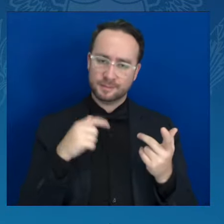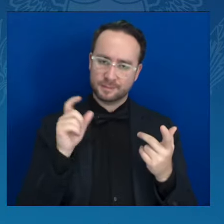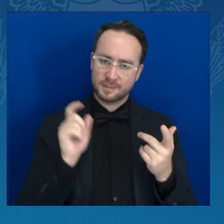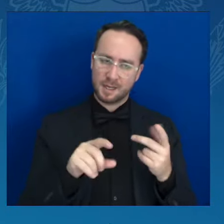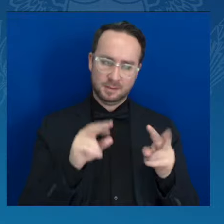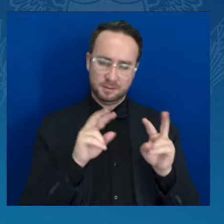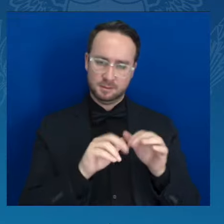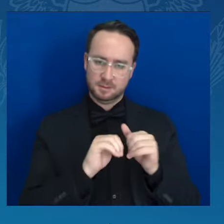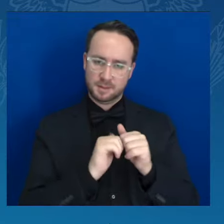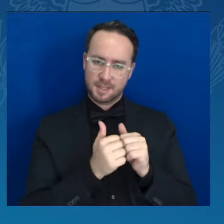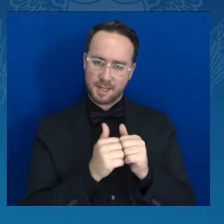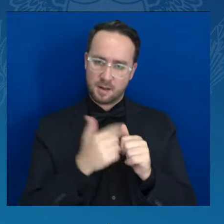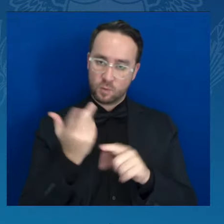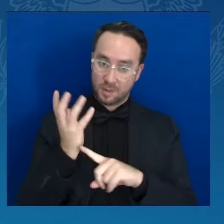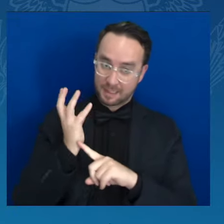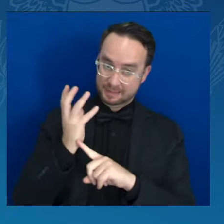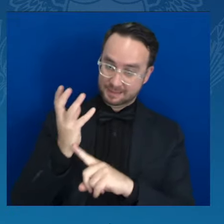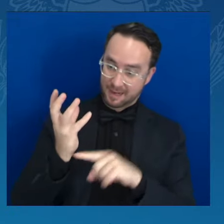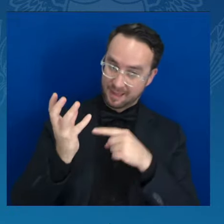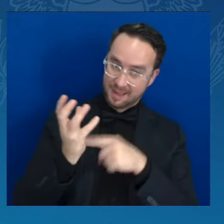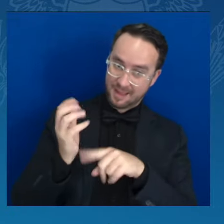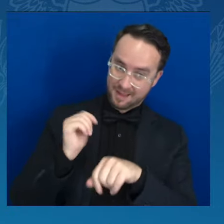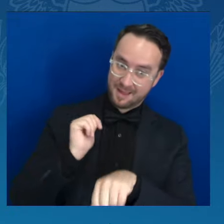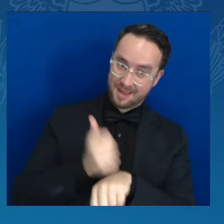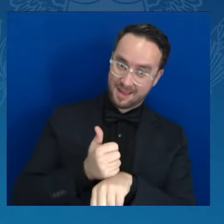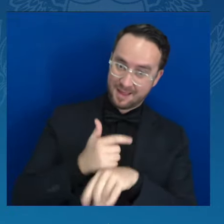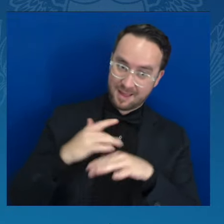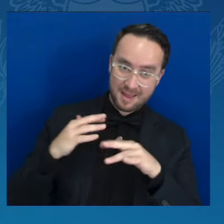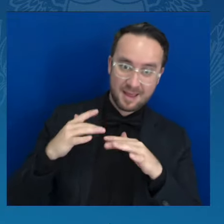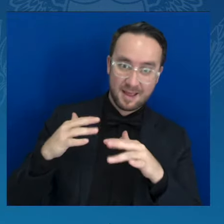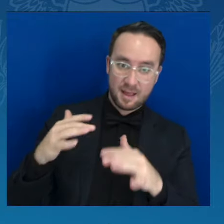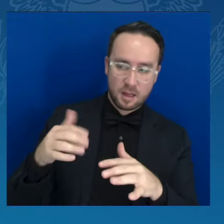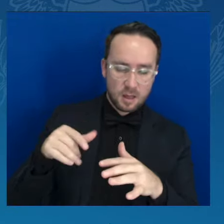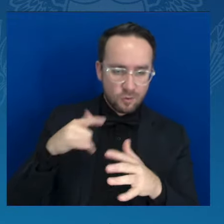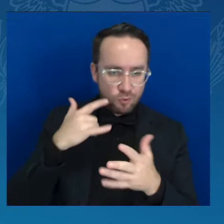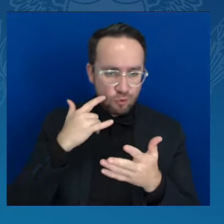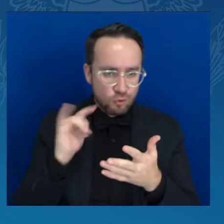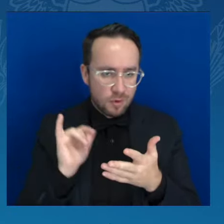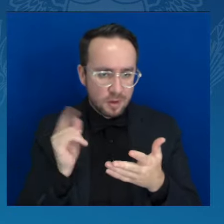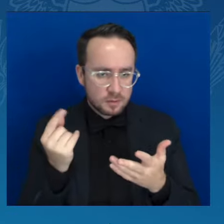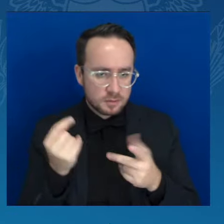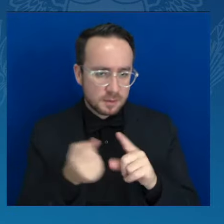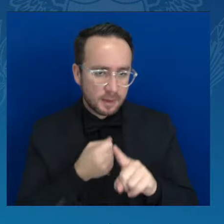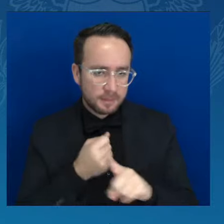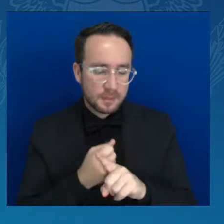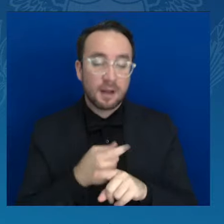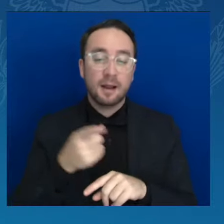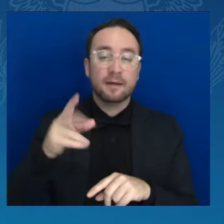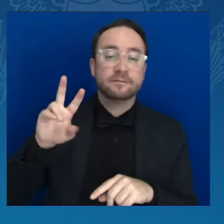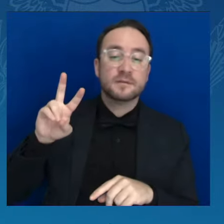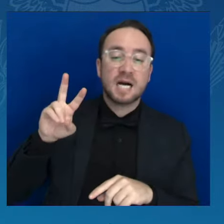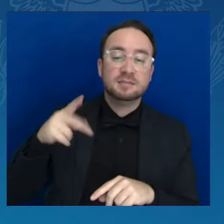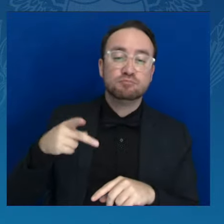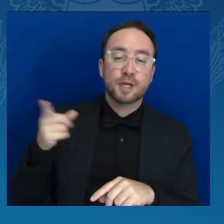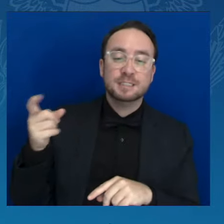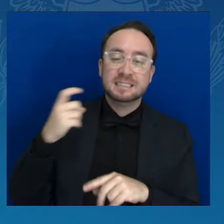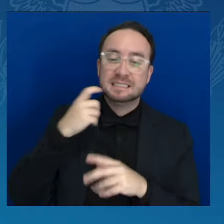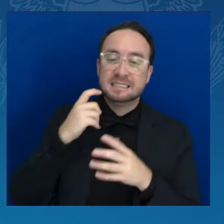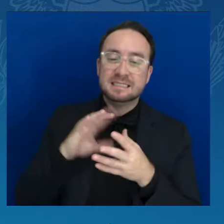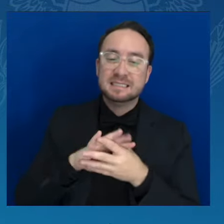to describe the impacts of climate change, including deforestation, climate field, extreme weather,